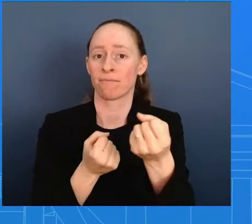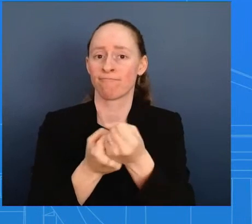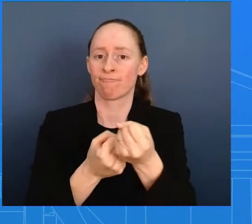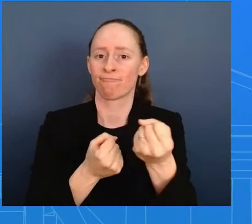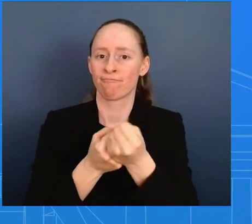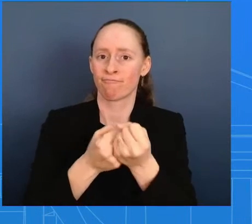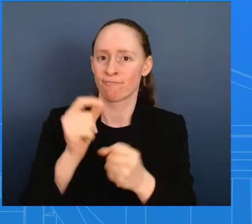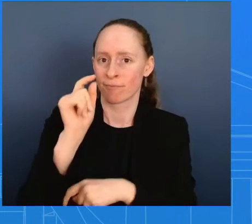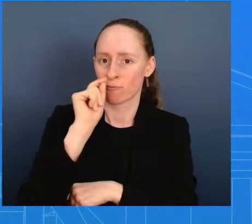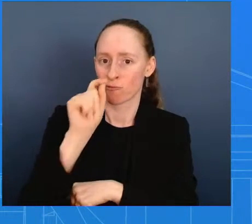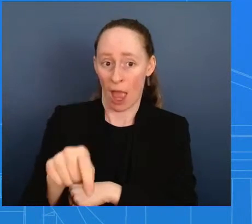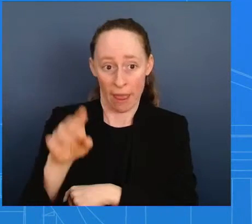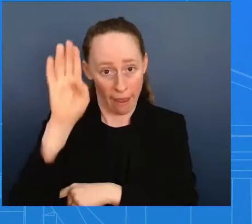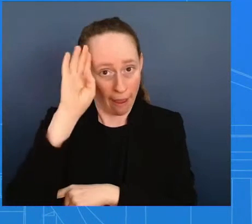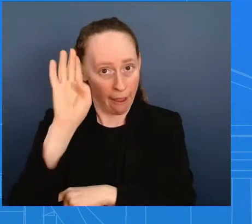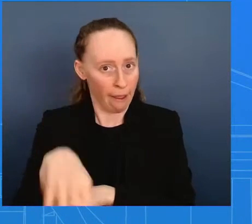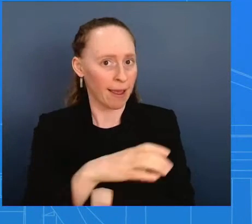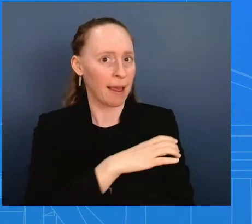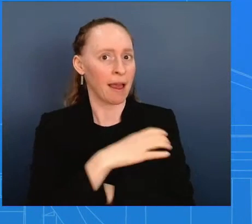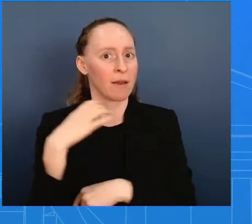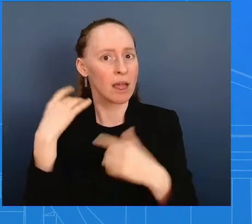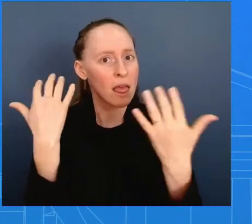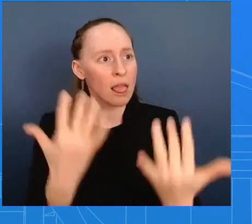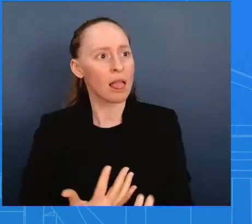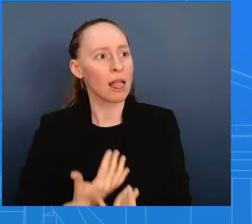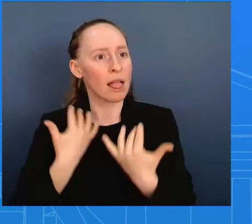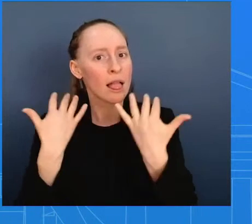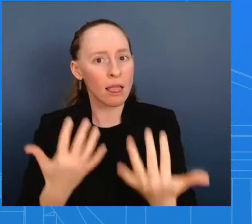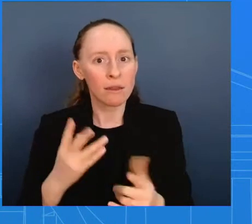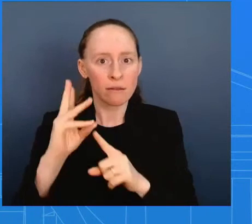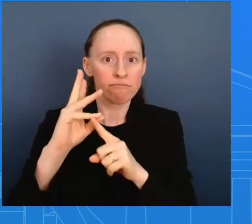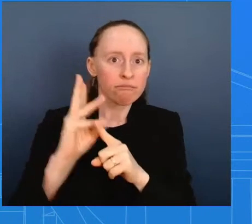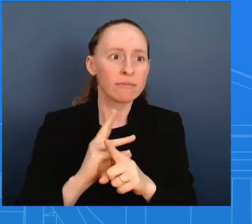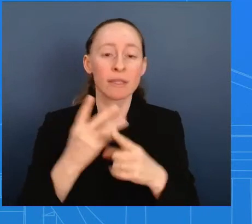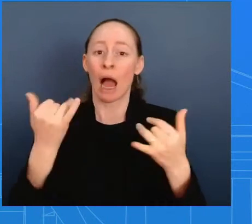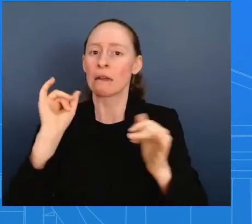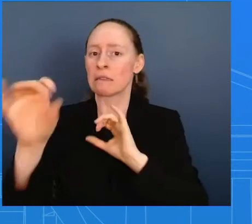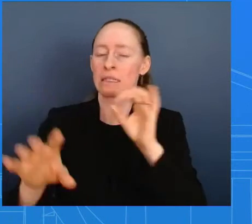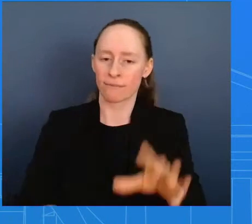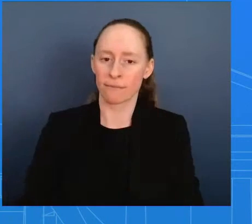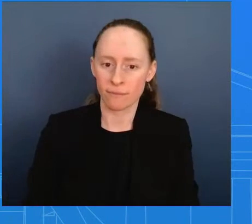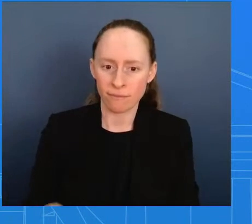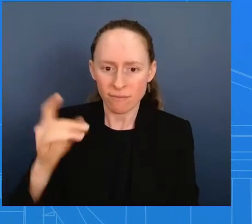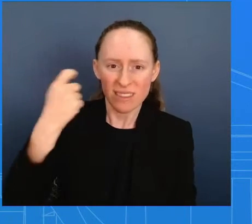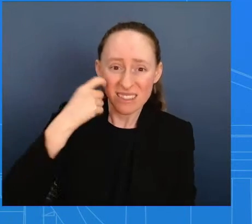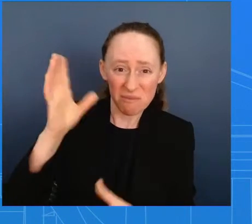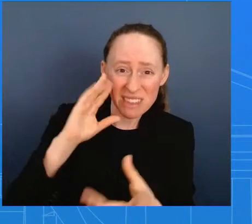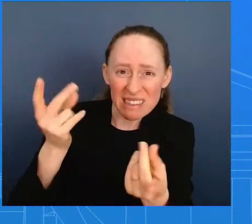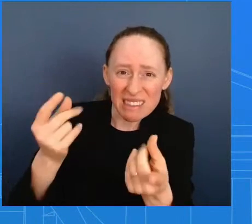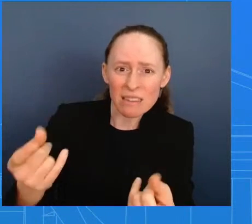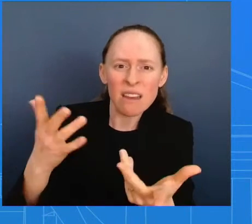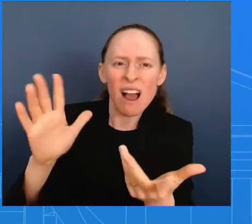dig out of that hole as rapidly as possible. The Press: Can we expect PDAs every week now or even faster? Mr. Sullivan: I -- how we do the drawdown